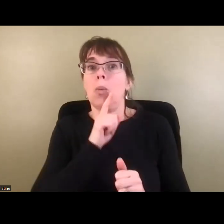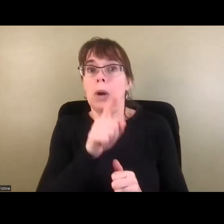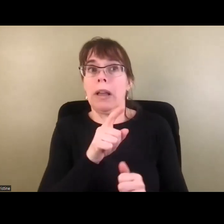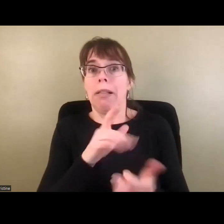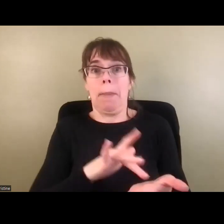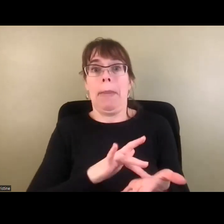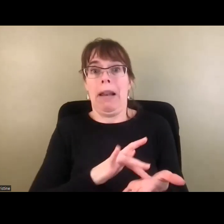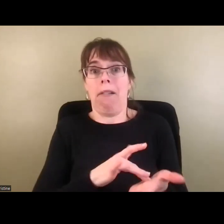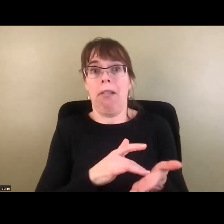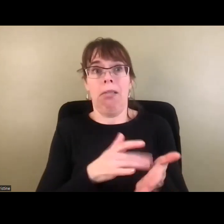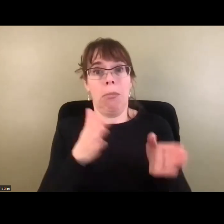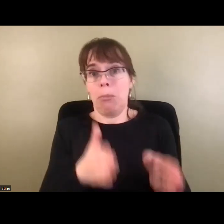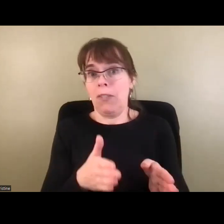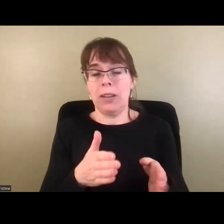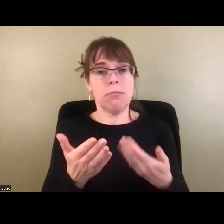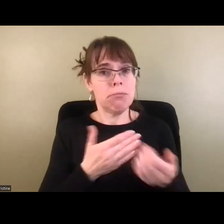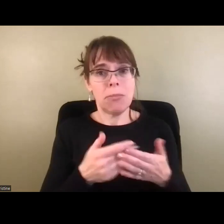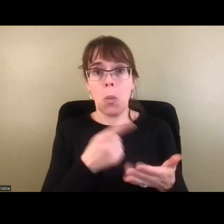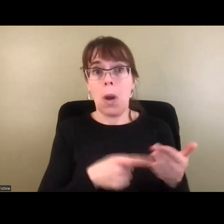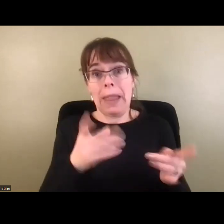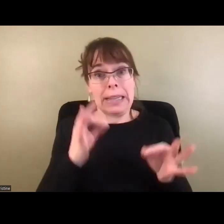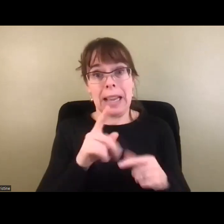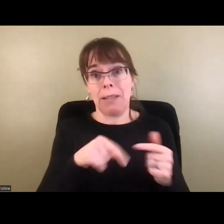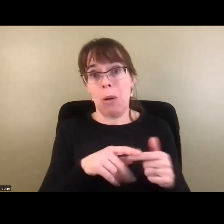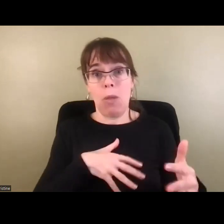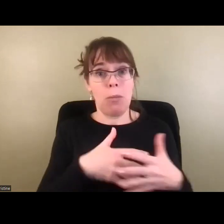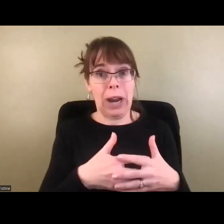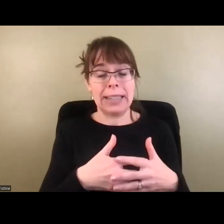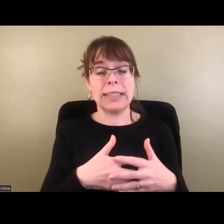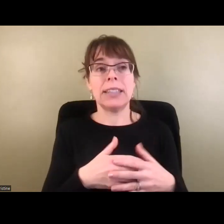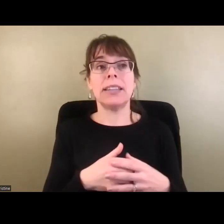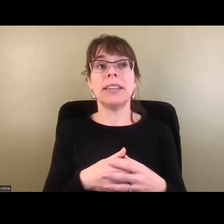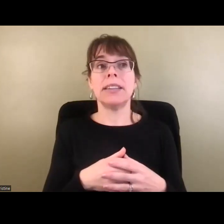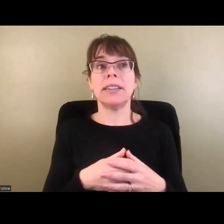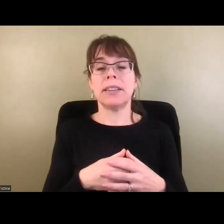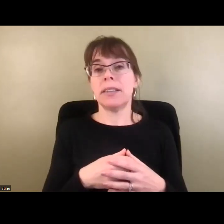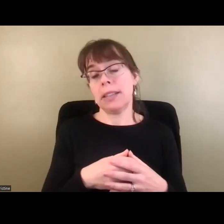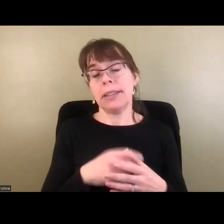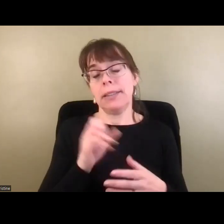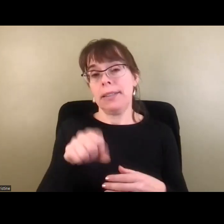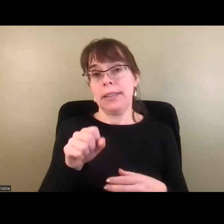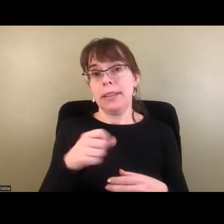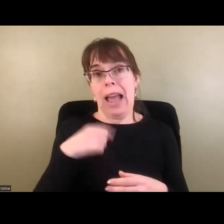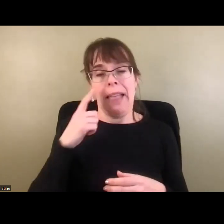no matter what their pregnancy outcome is. And yeah, I mean, I think especially the